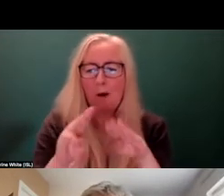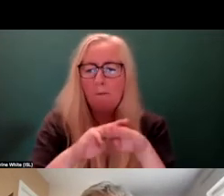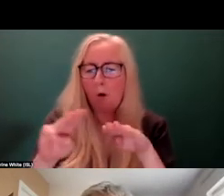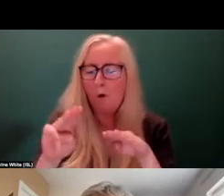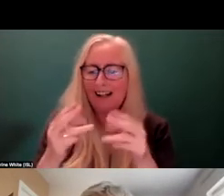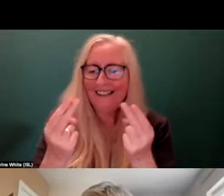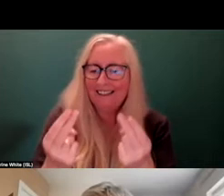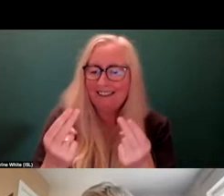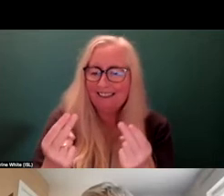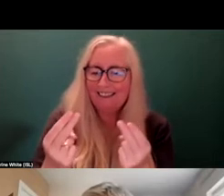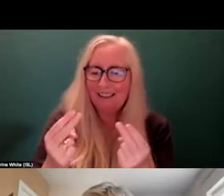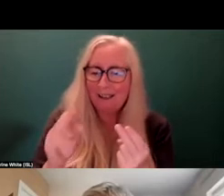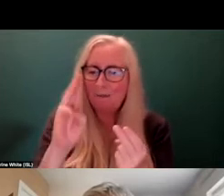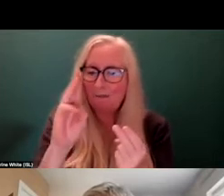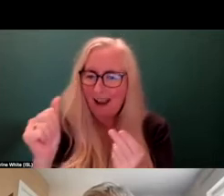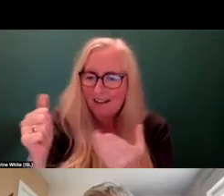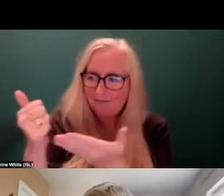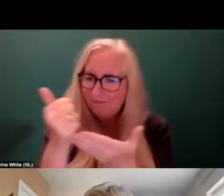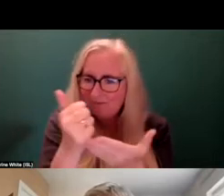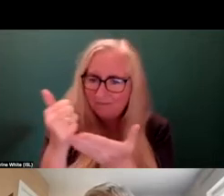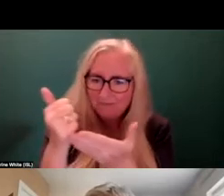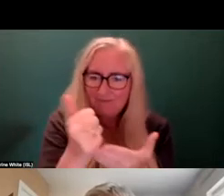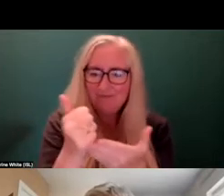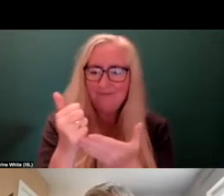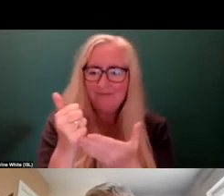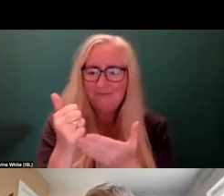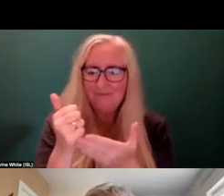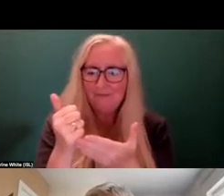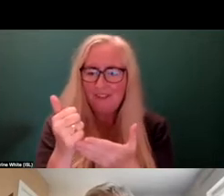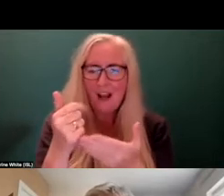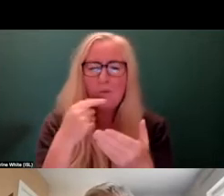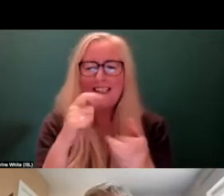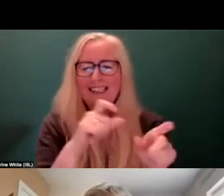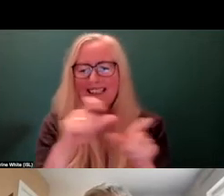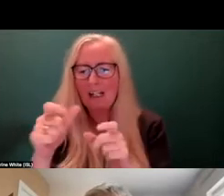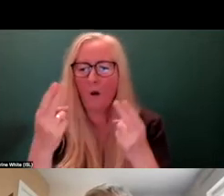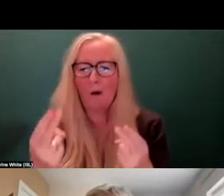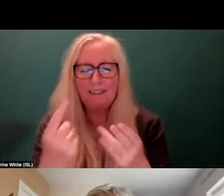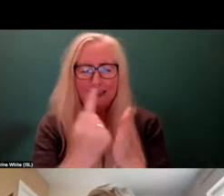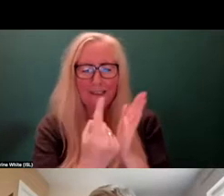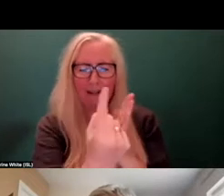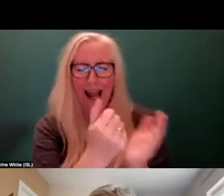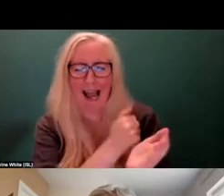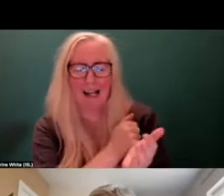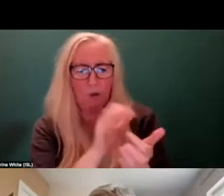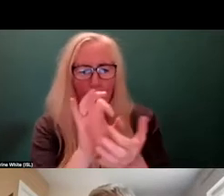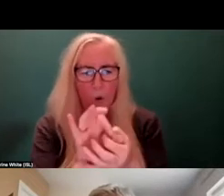more personal attenuation or to be able to have our autonomy at home,